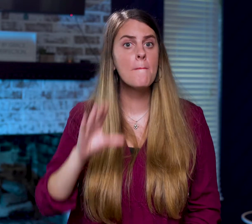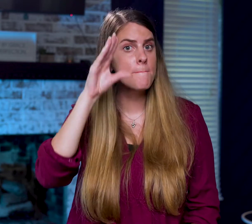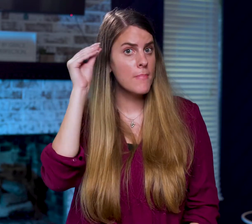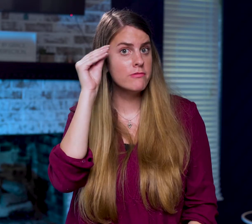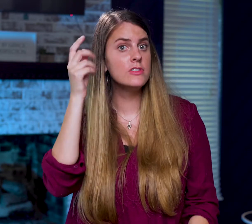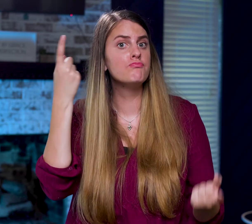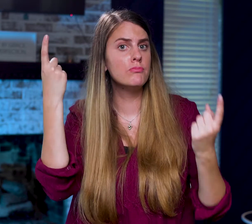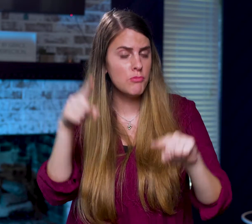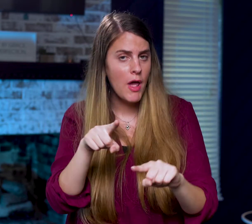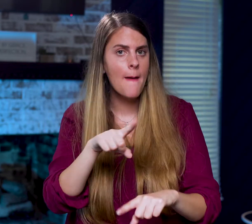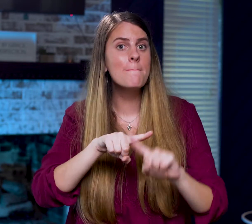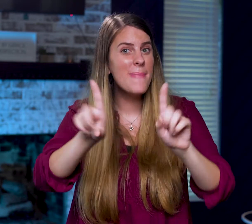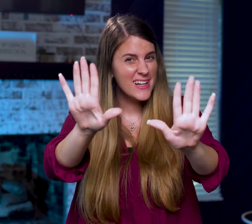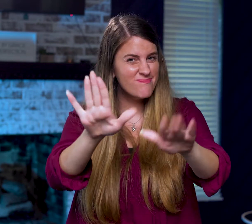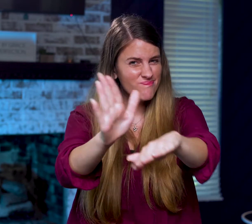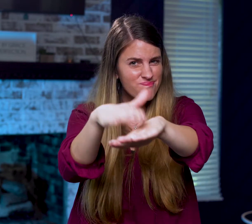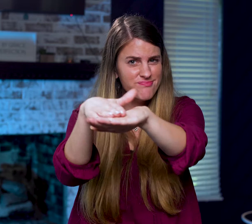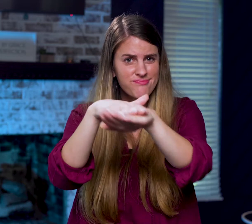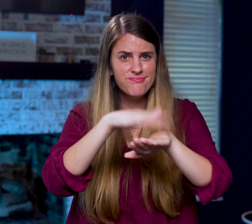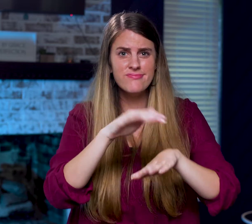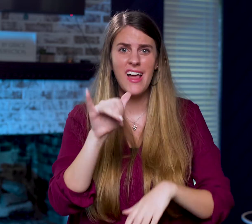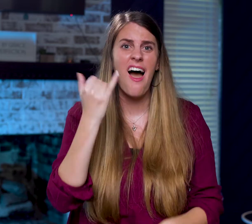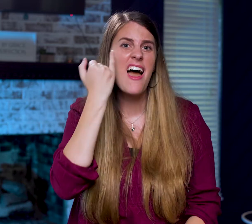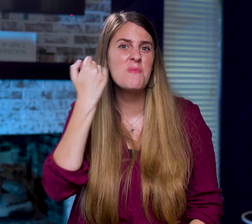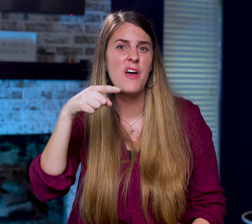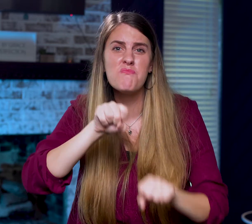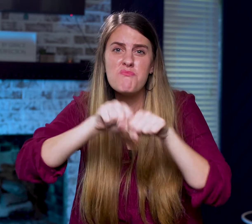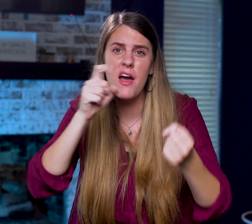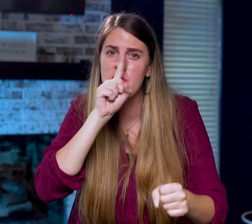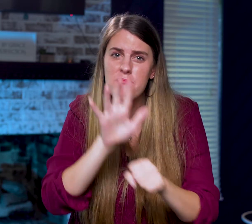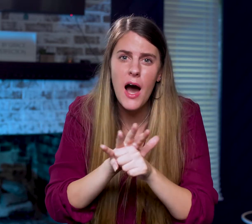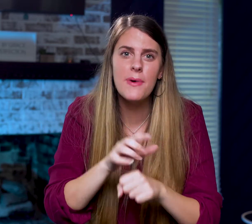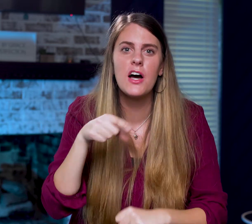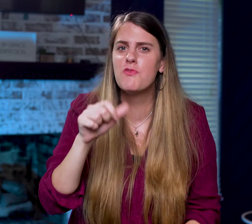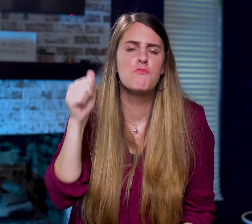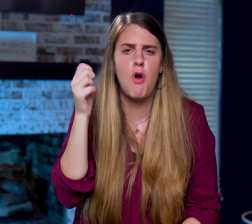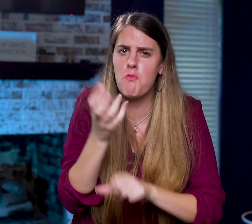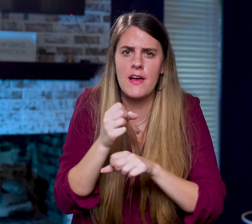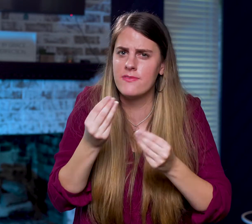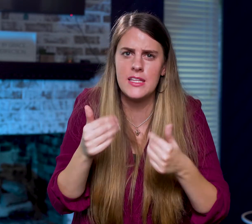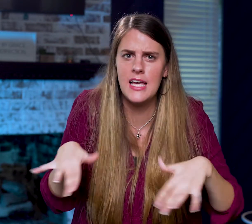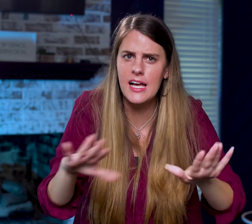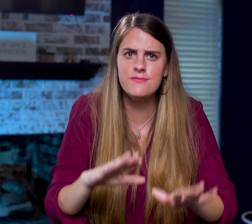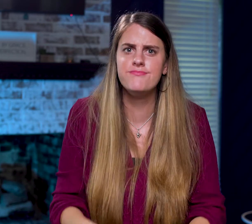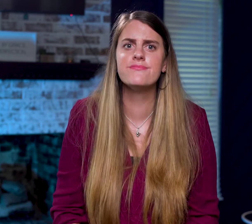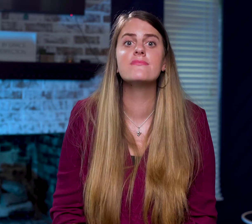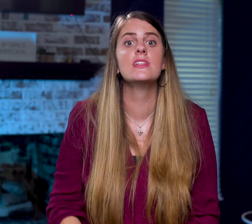Moses agrees but warns them that if they break their promise, they won’t get the land.